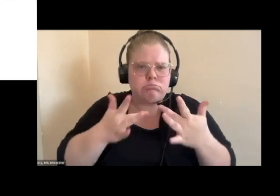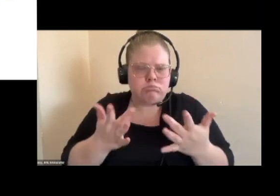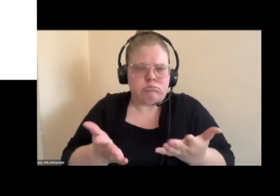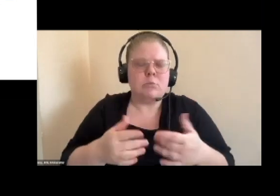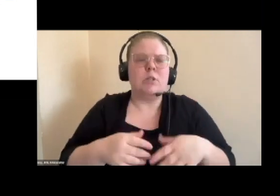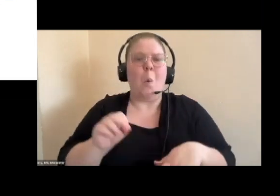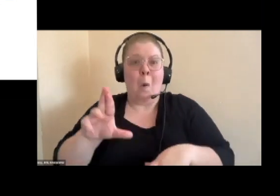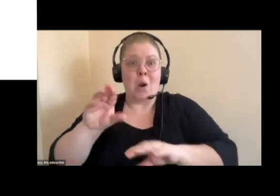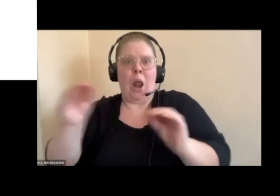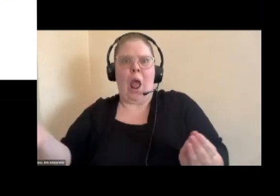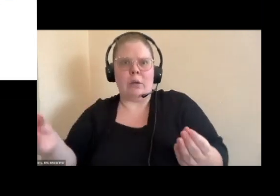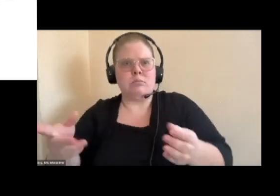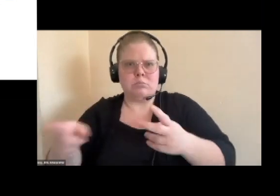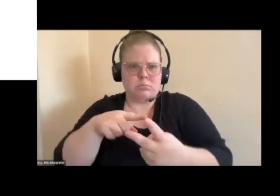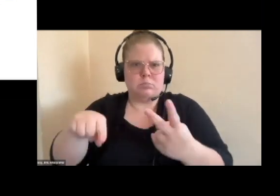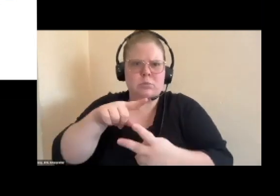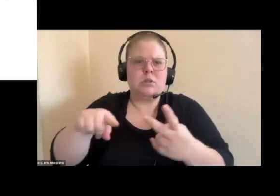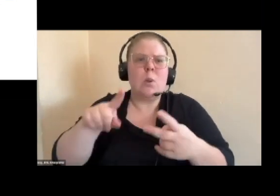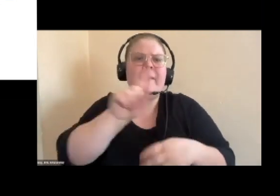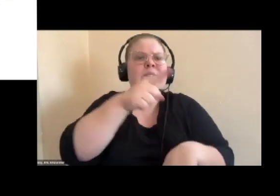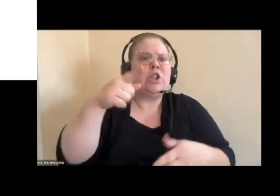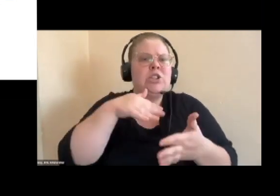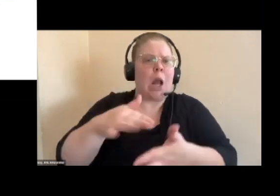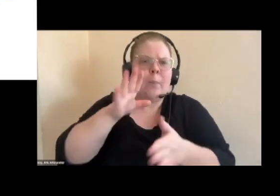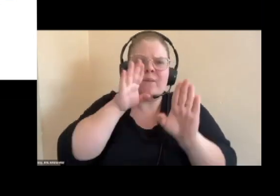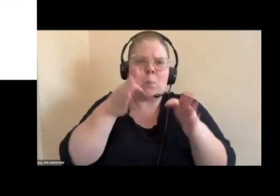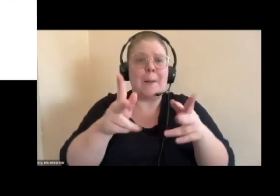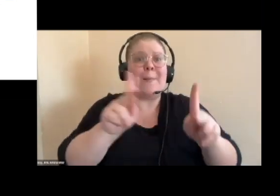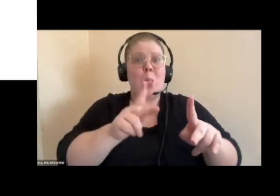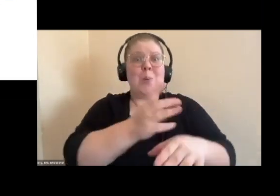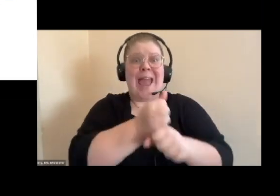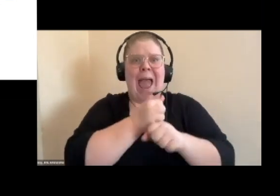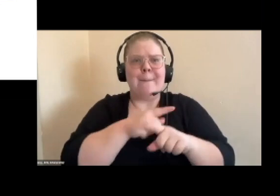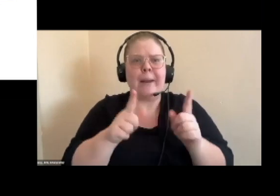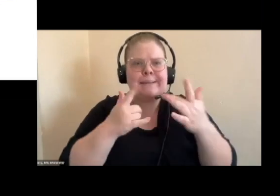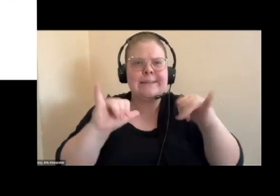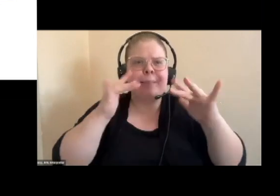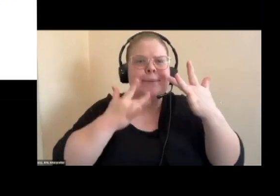we focused on that population. These are people who are actually getting home and